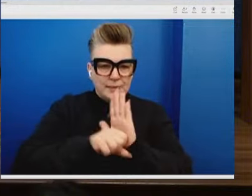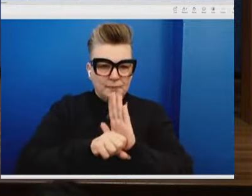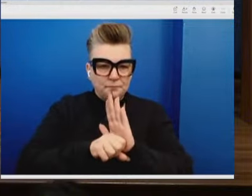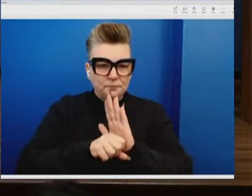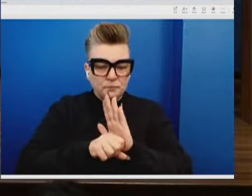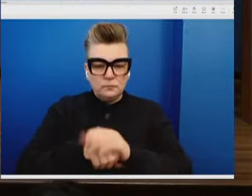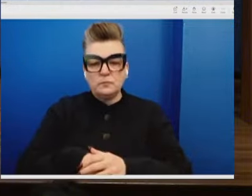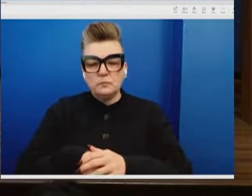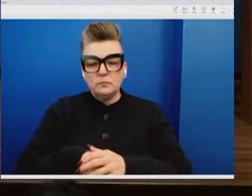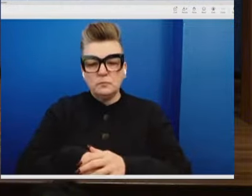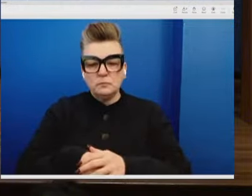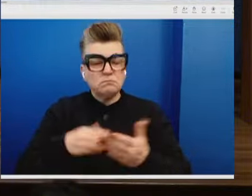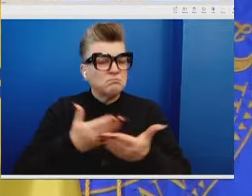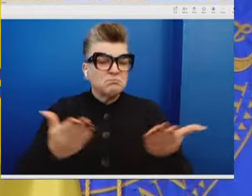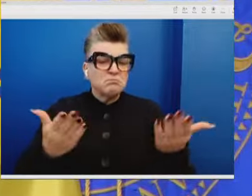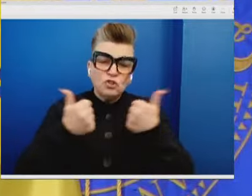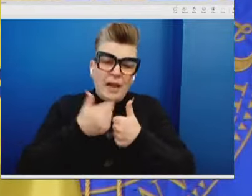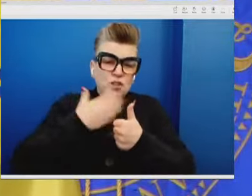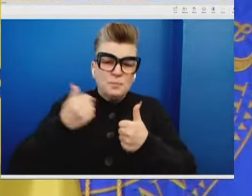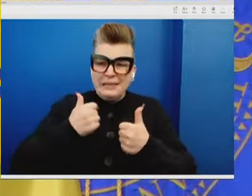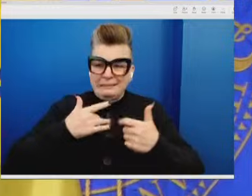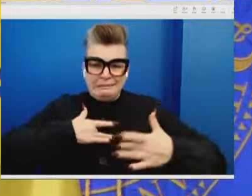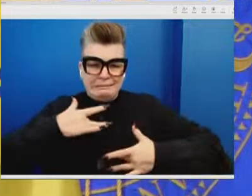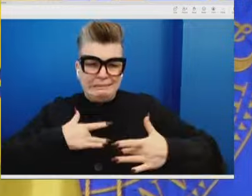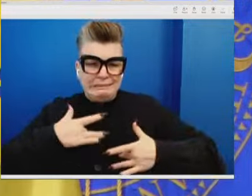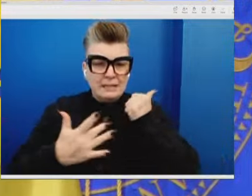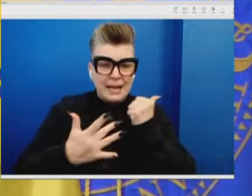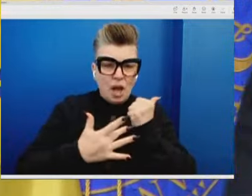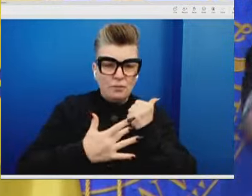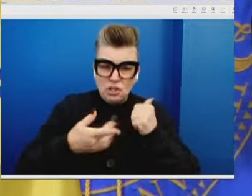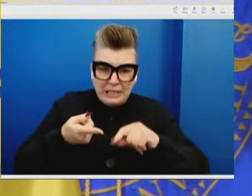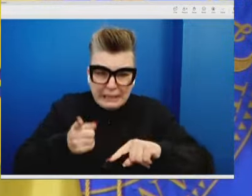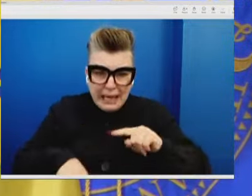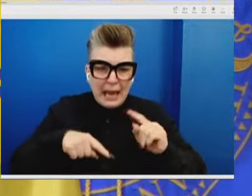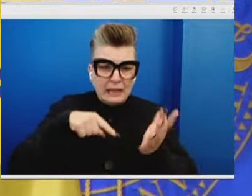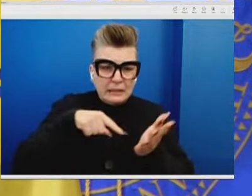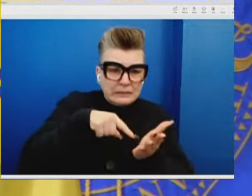able to accomplish the task technologically, be able to afford the pay for the requirements